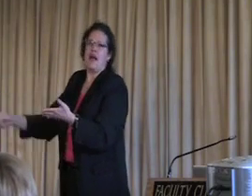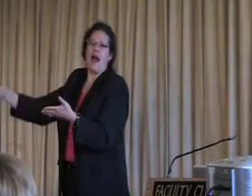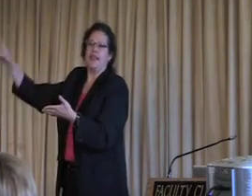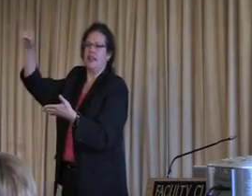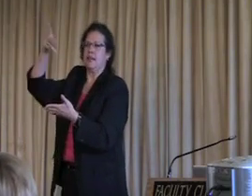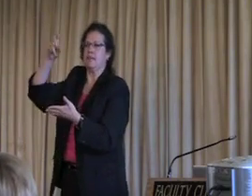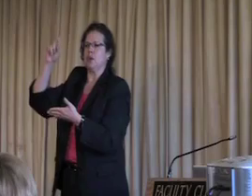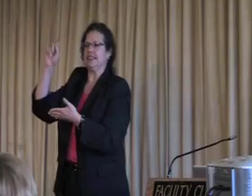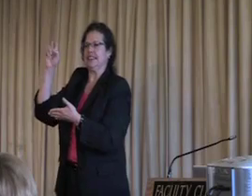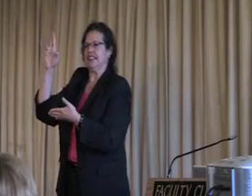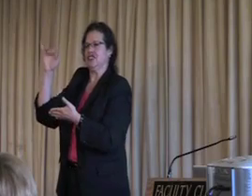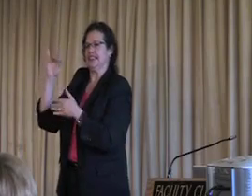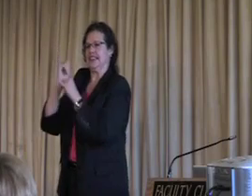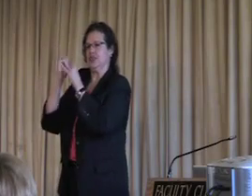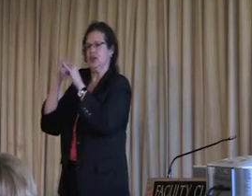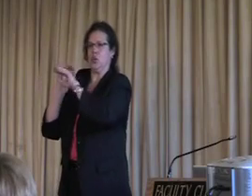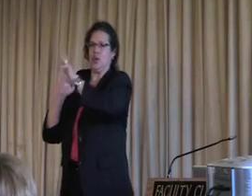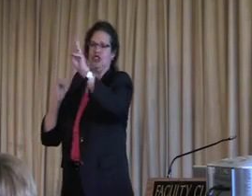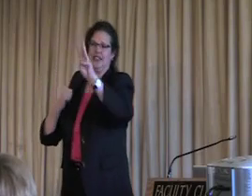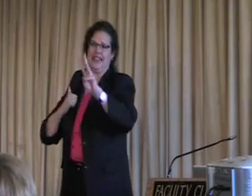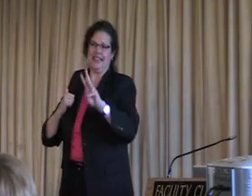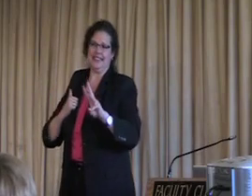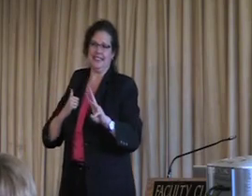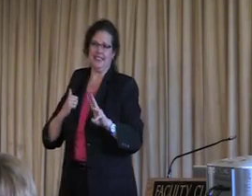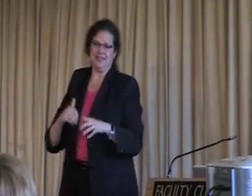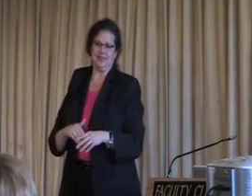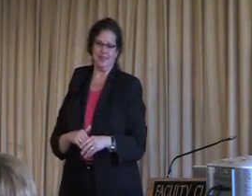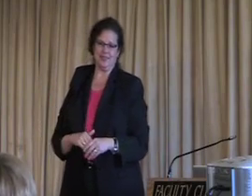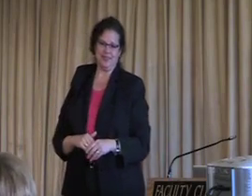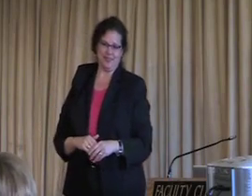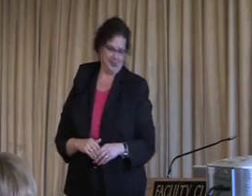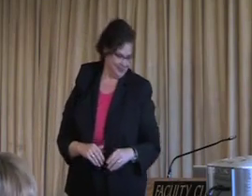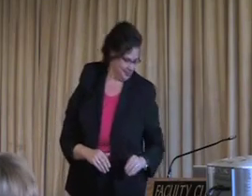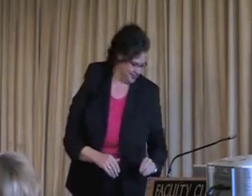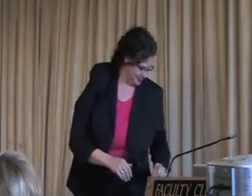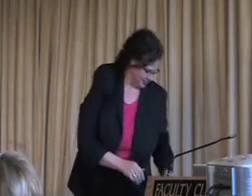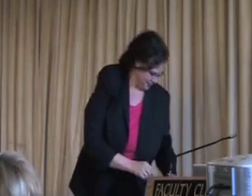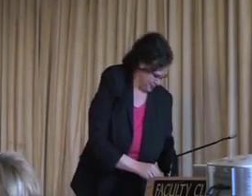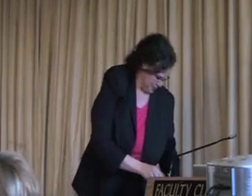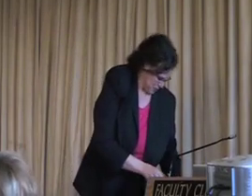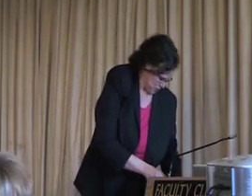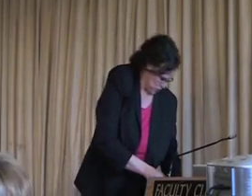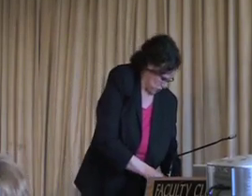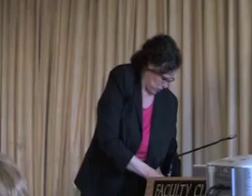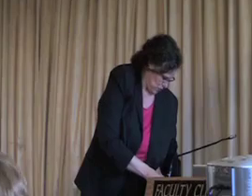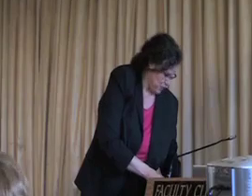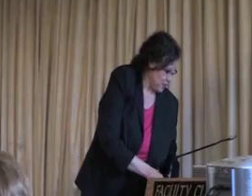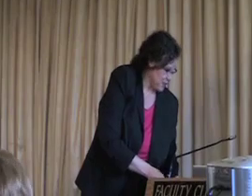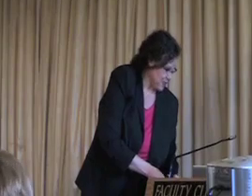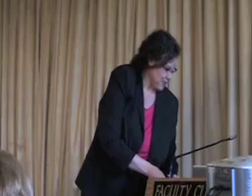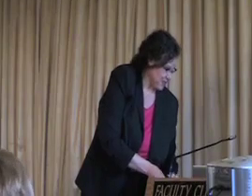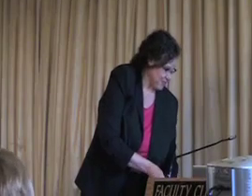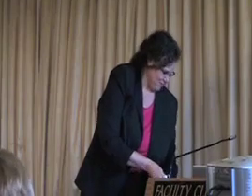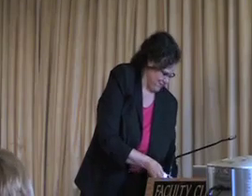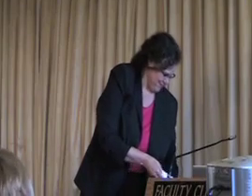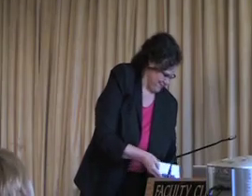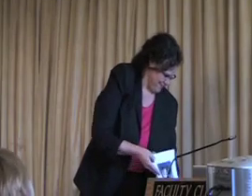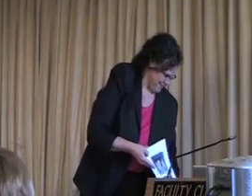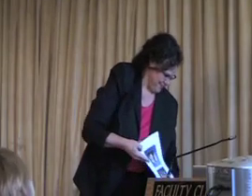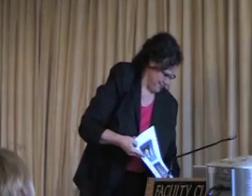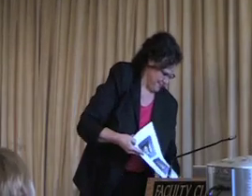and certainly an important part of the team and to a lot of post secondary institutions